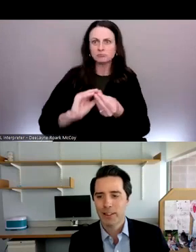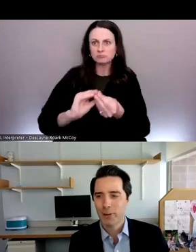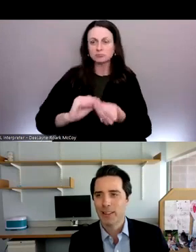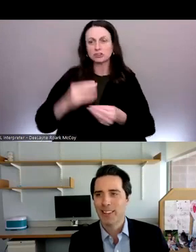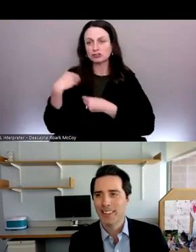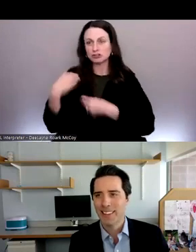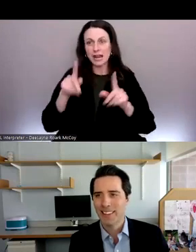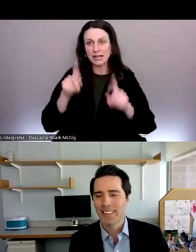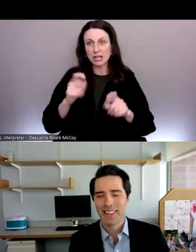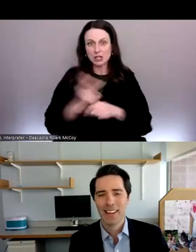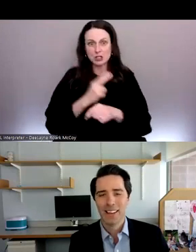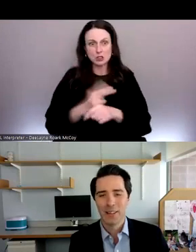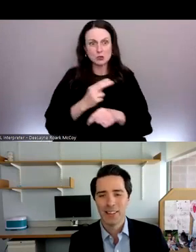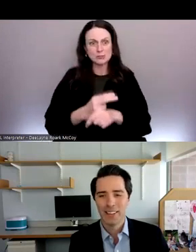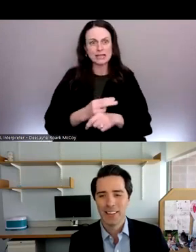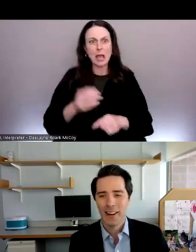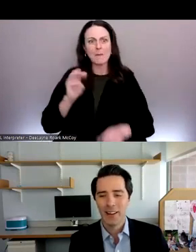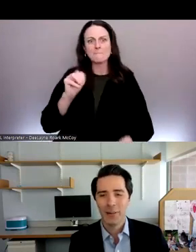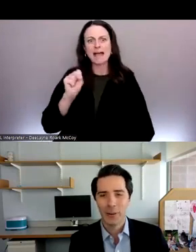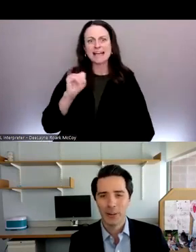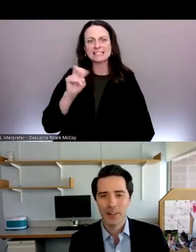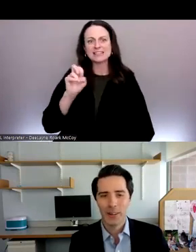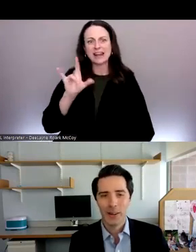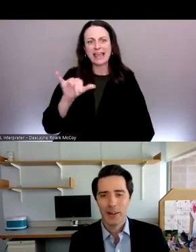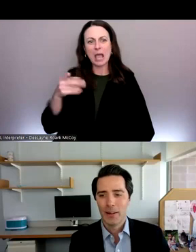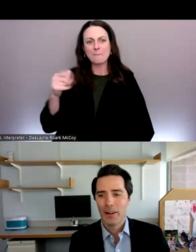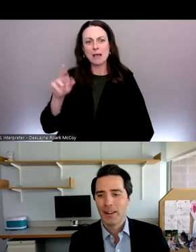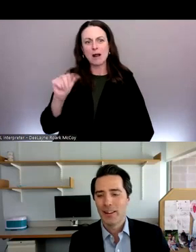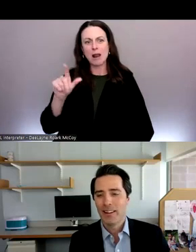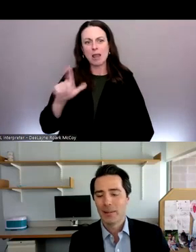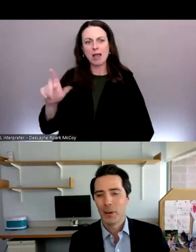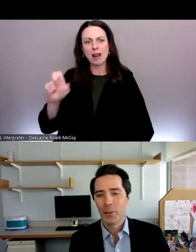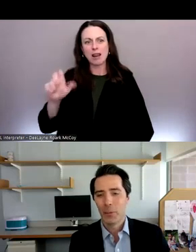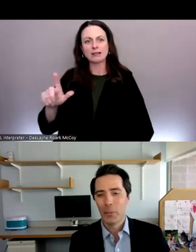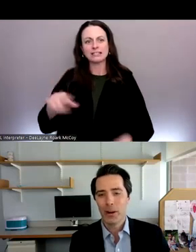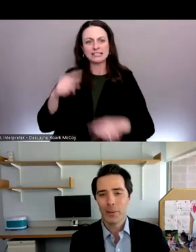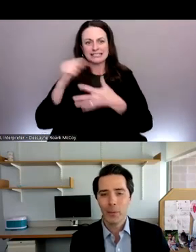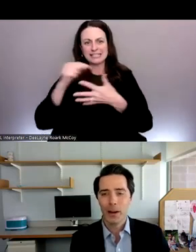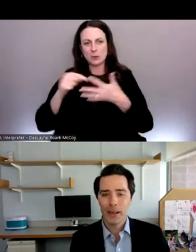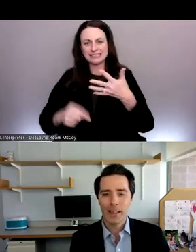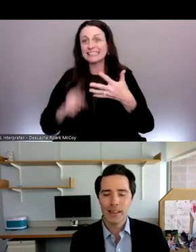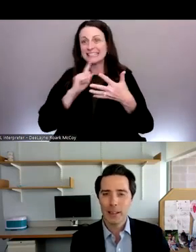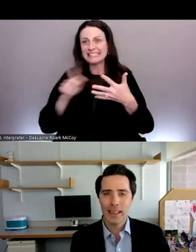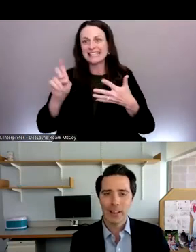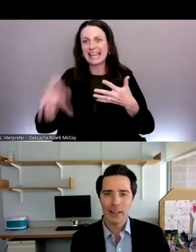sequencing is key so that's a lot of words